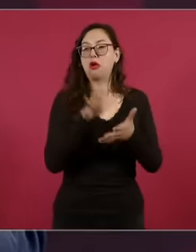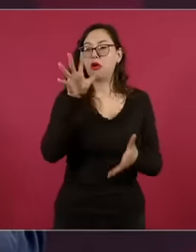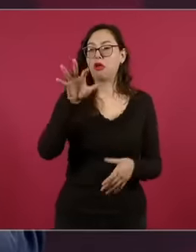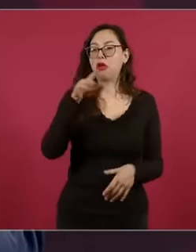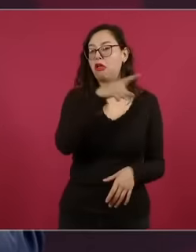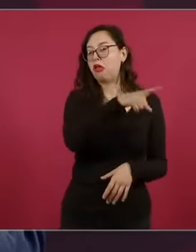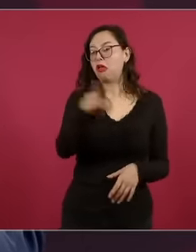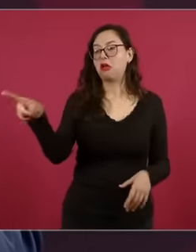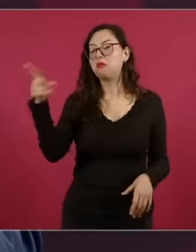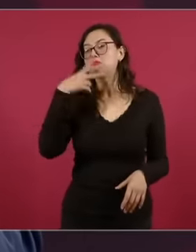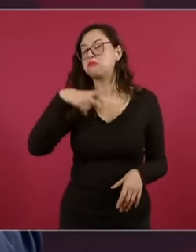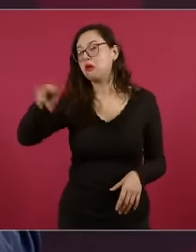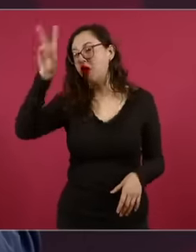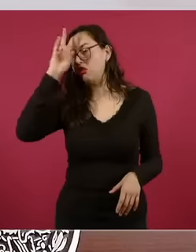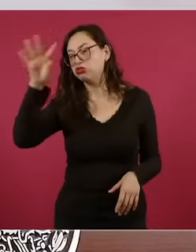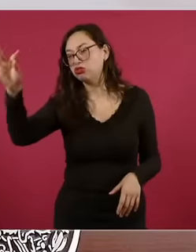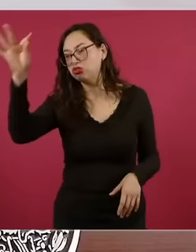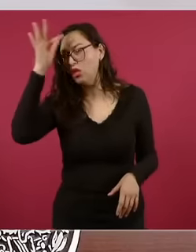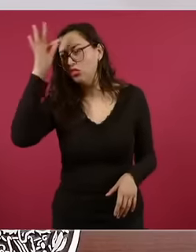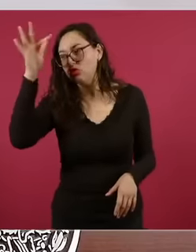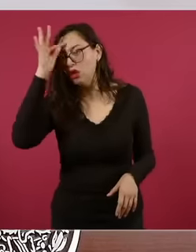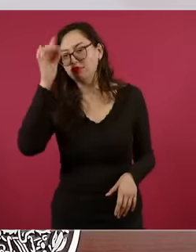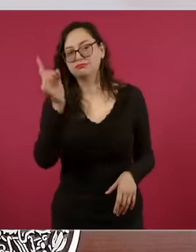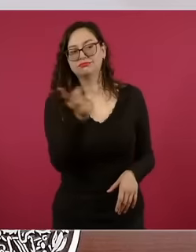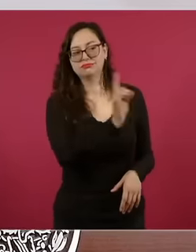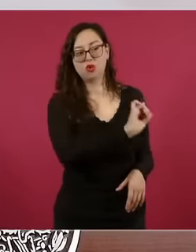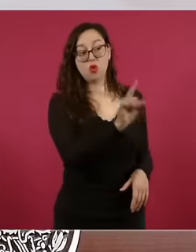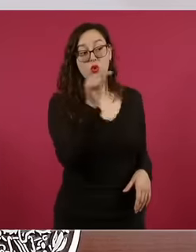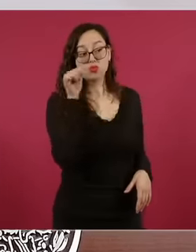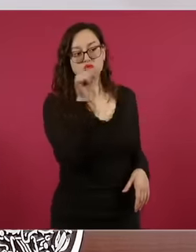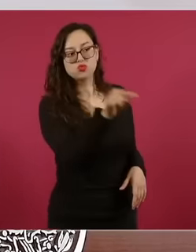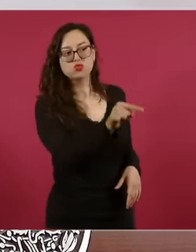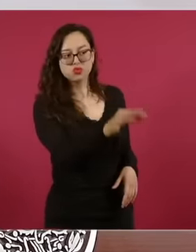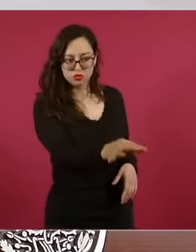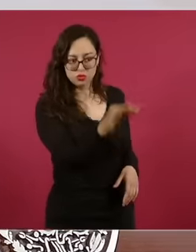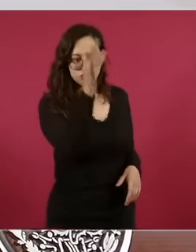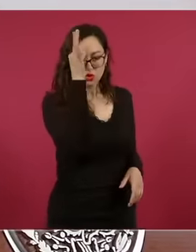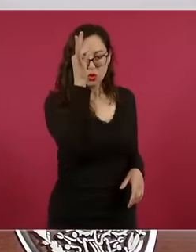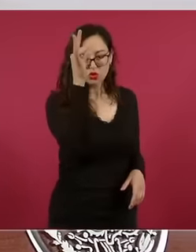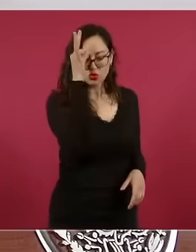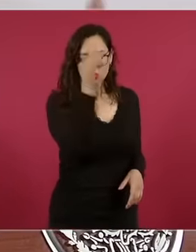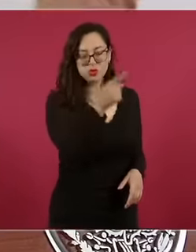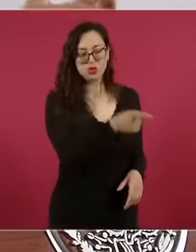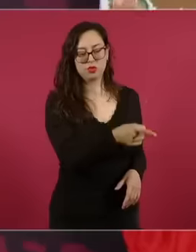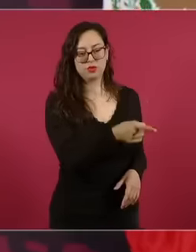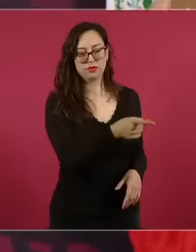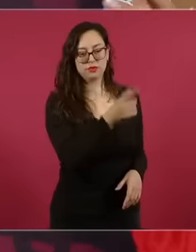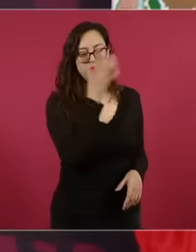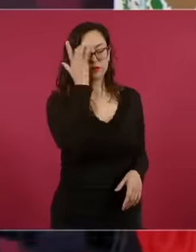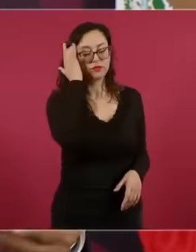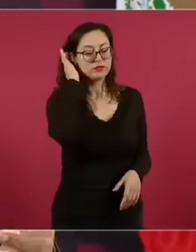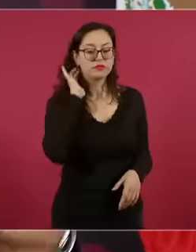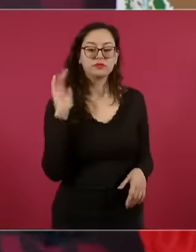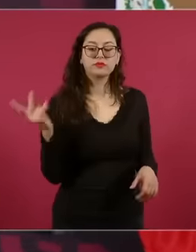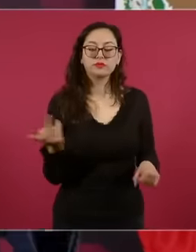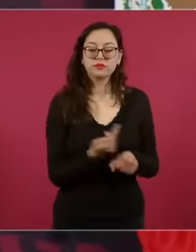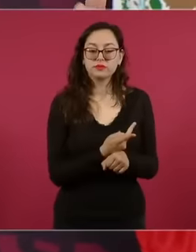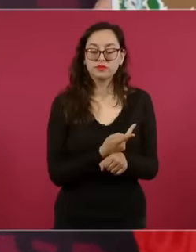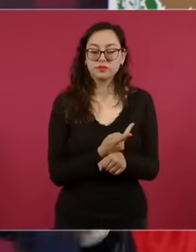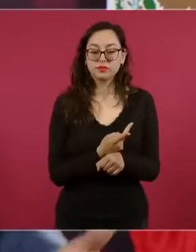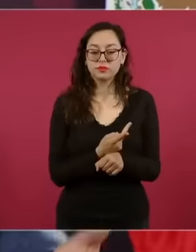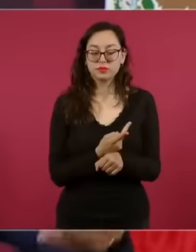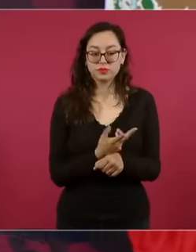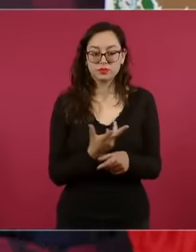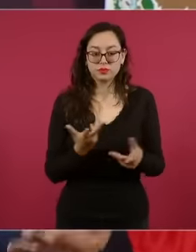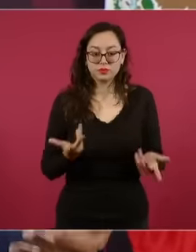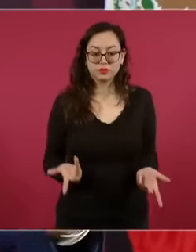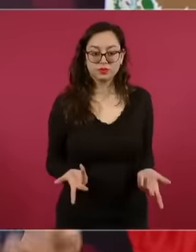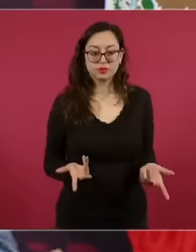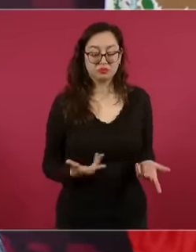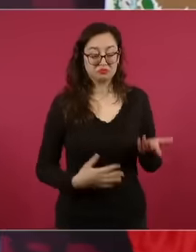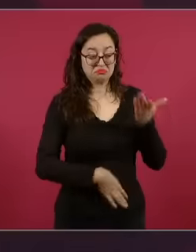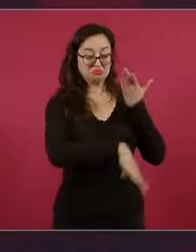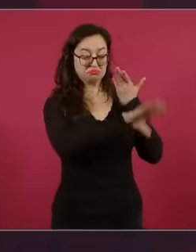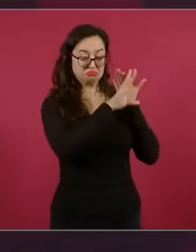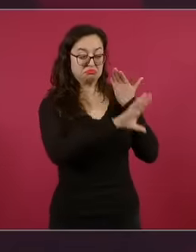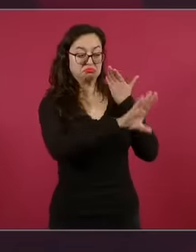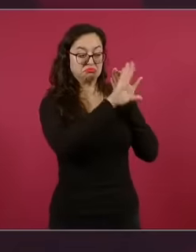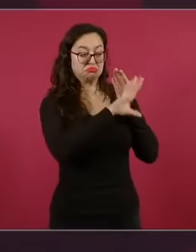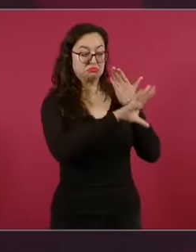thinks that the people are stupid, they forgot that we were going to have the support of the